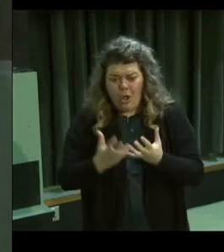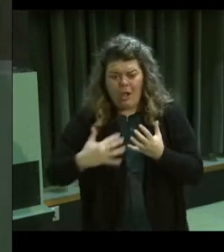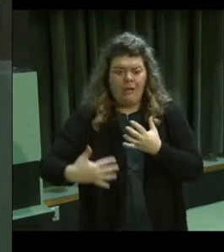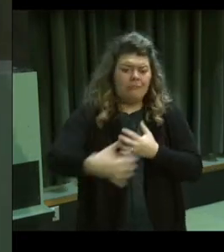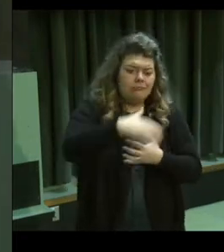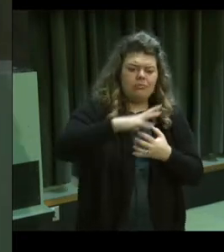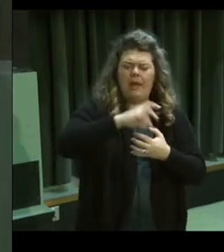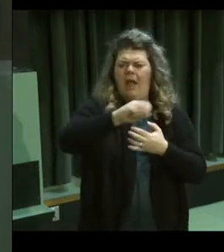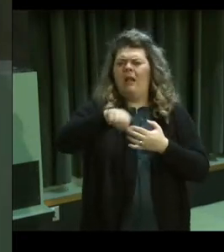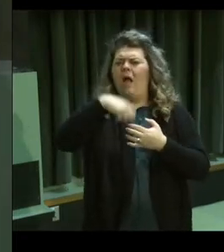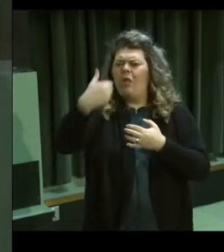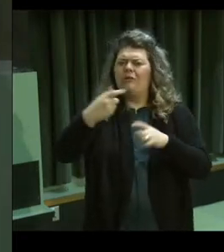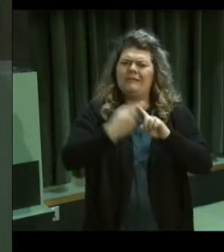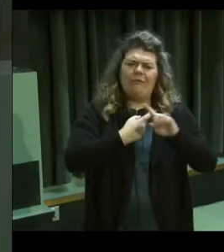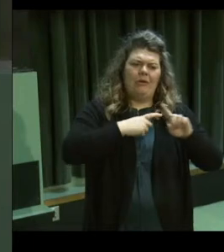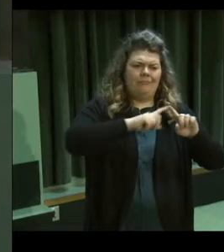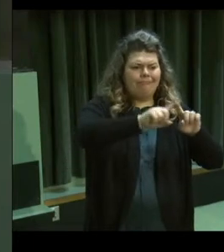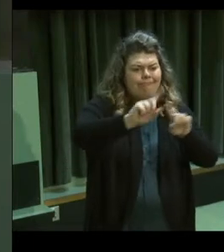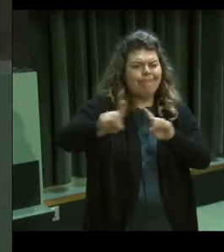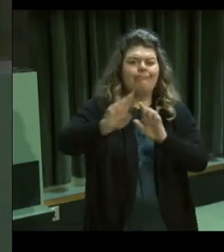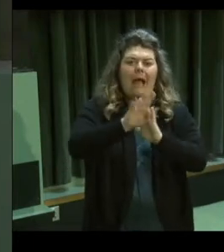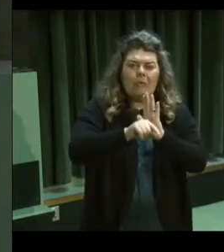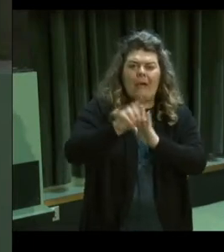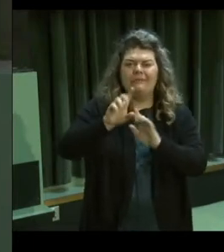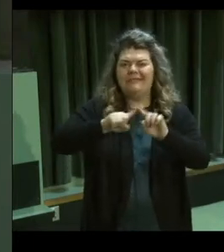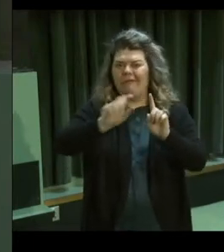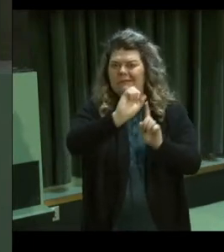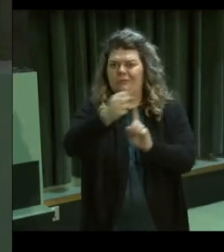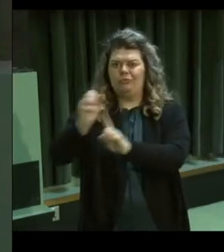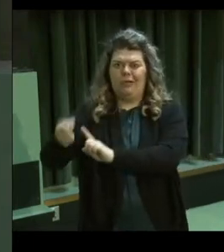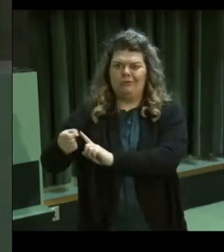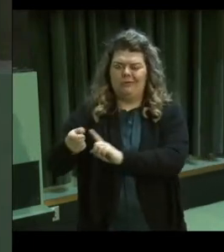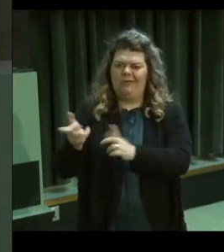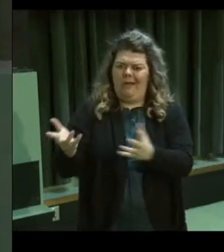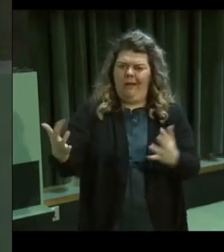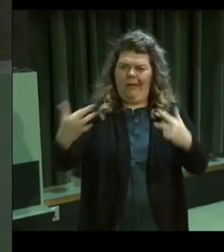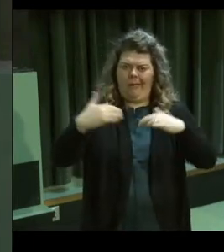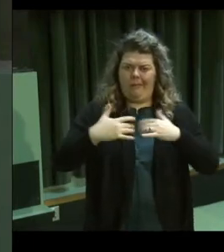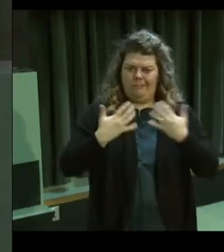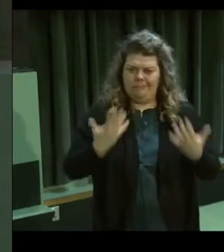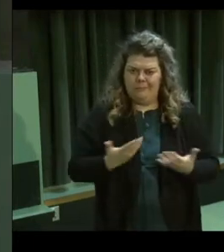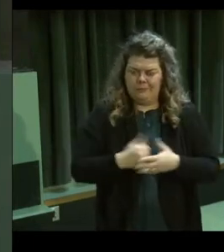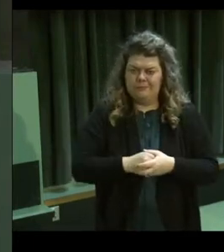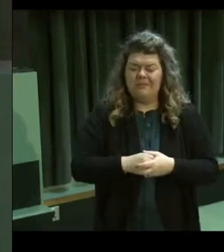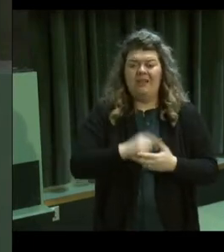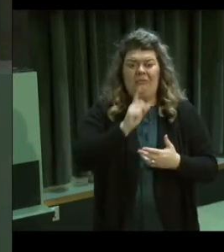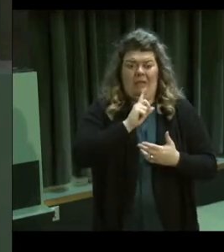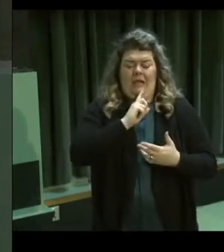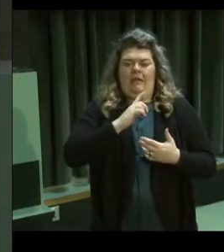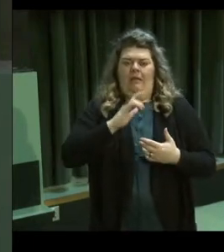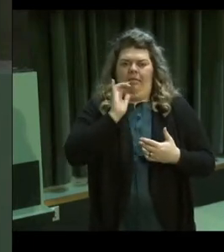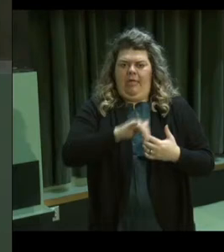world, and from a wide range of backgrounds and circumstances